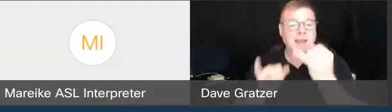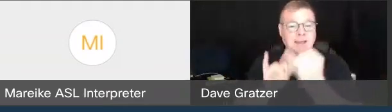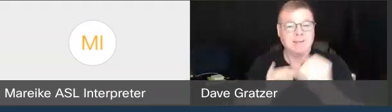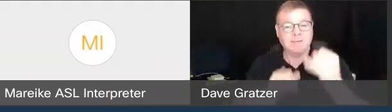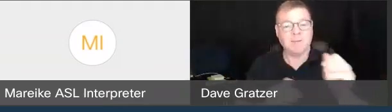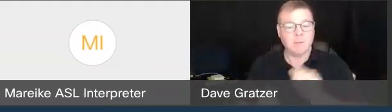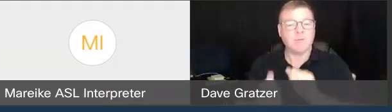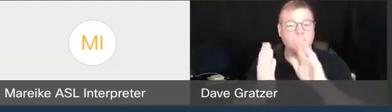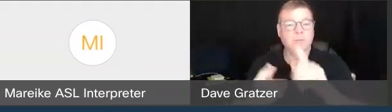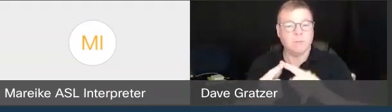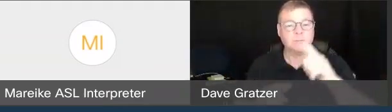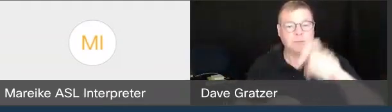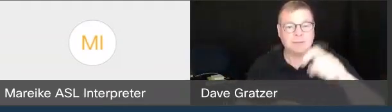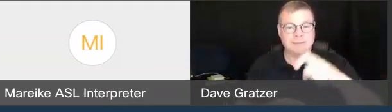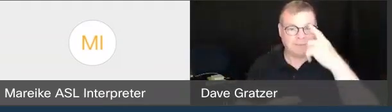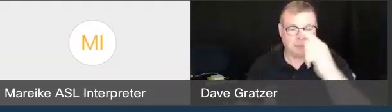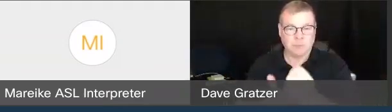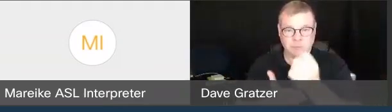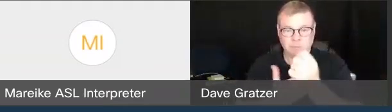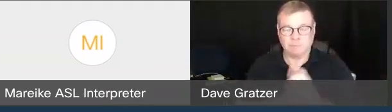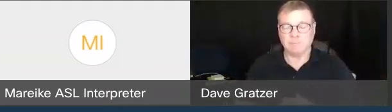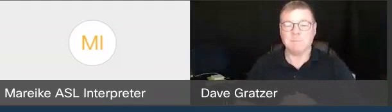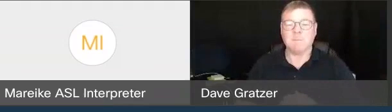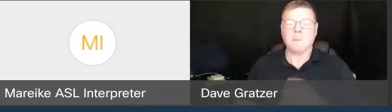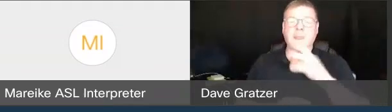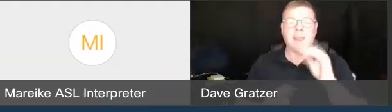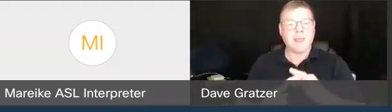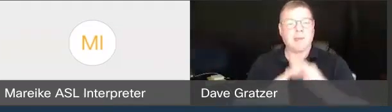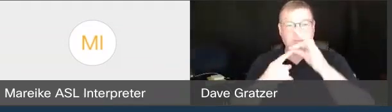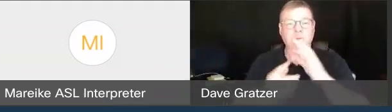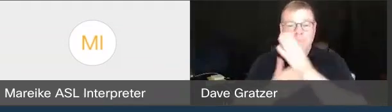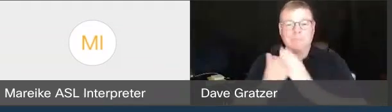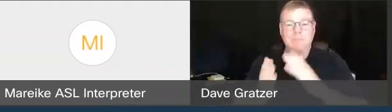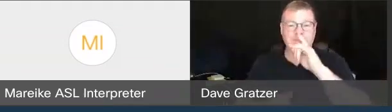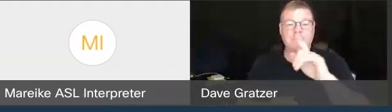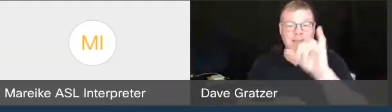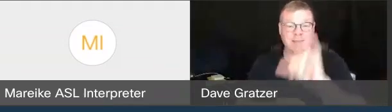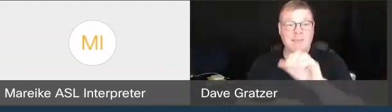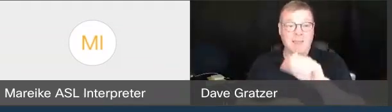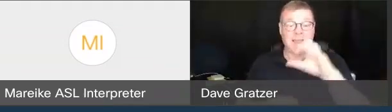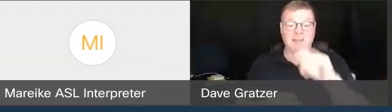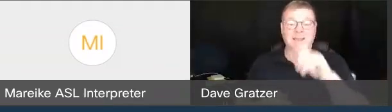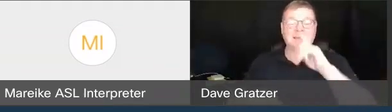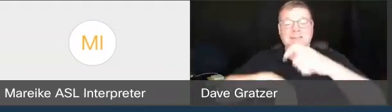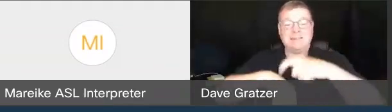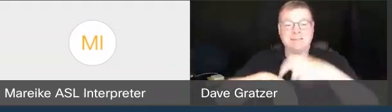to treatment needs. A particularly unique aspect of ACT is it's time limited is it's